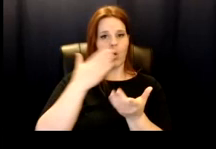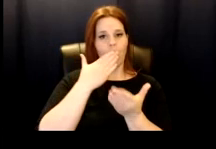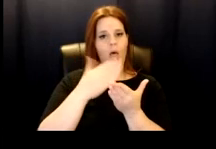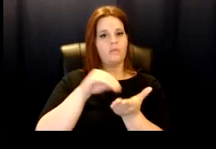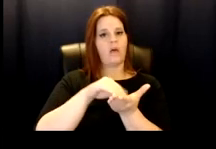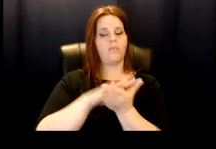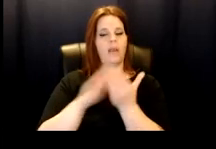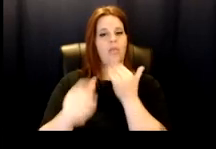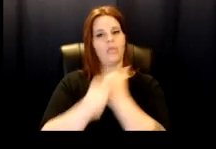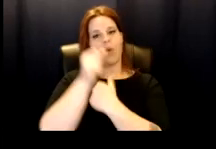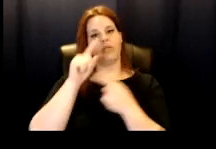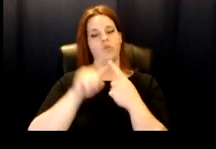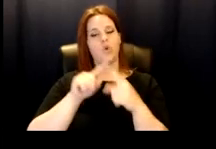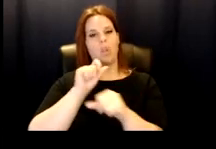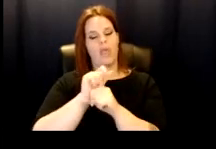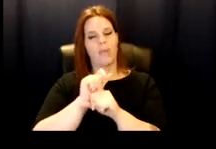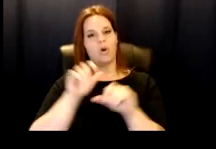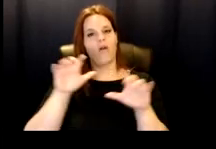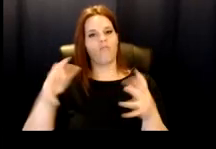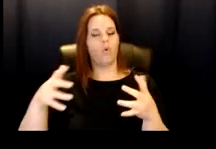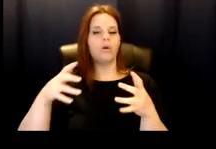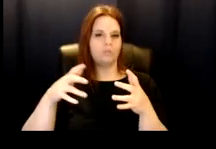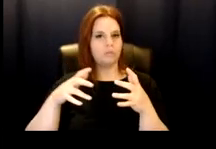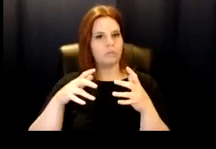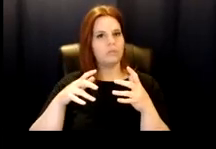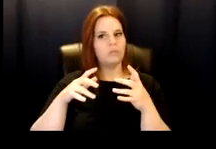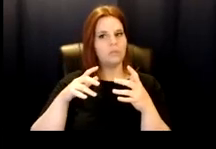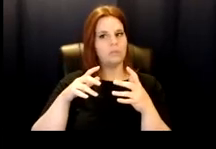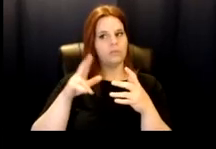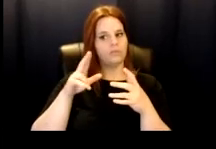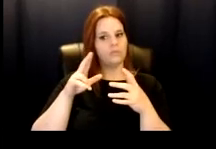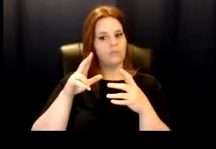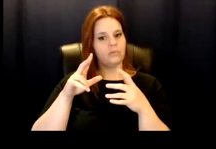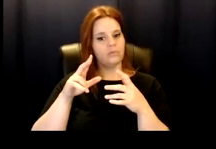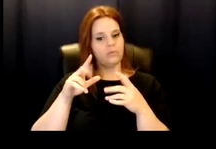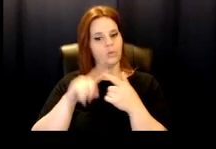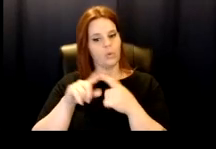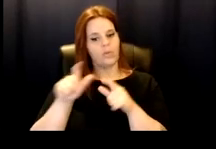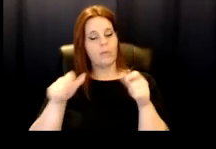to labor force participation for people with disabilities; and therefore, it is a threat